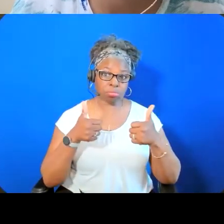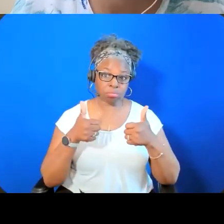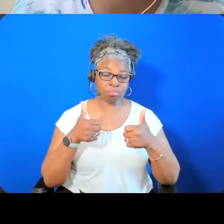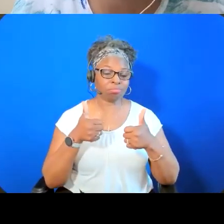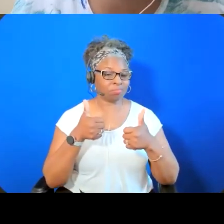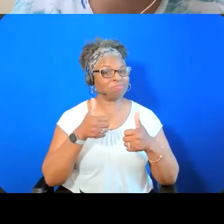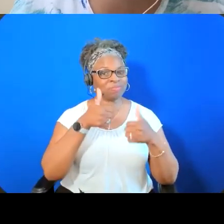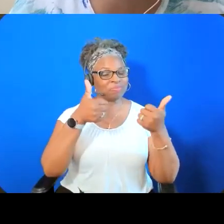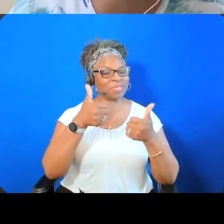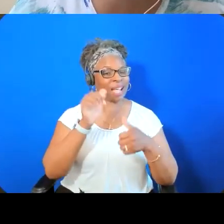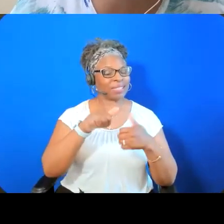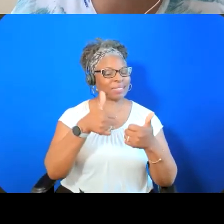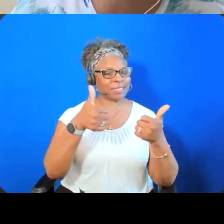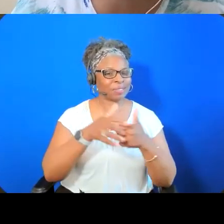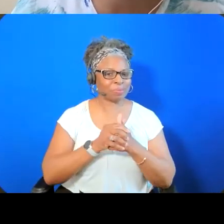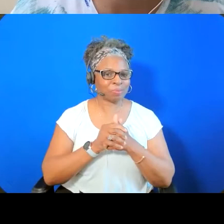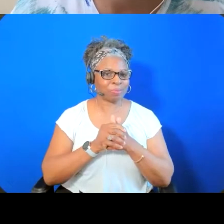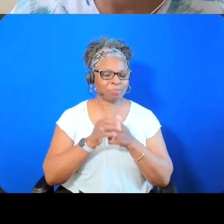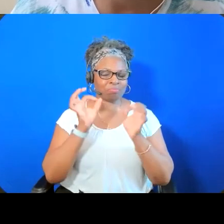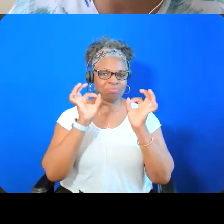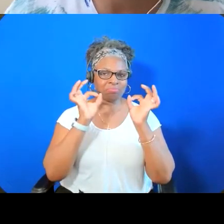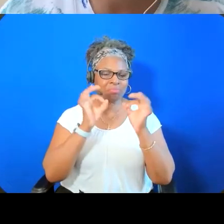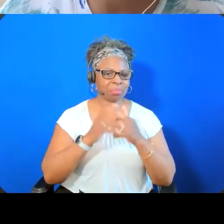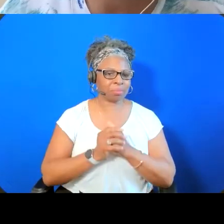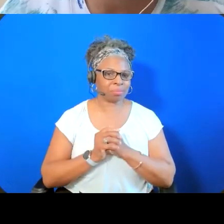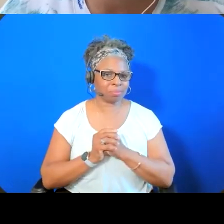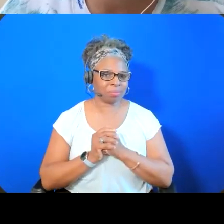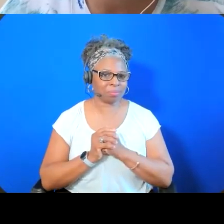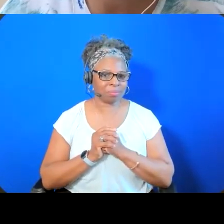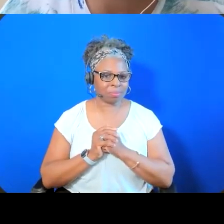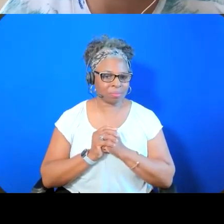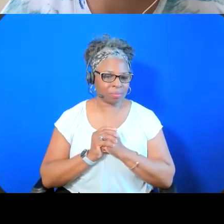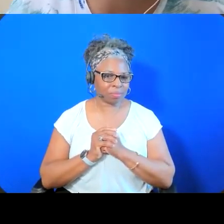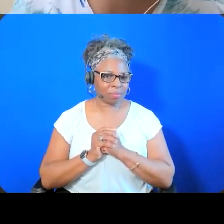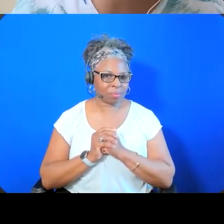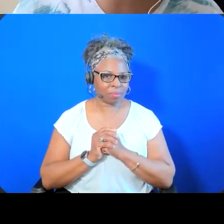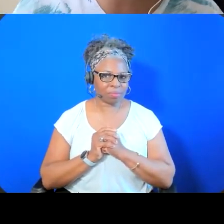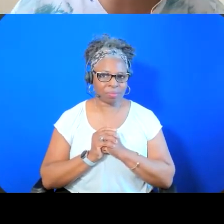Okay, perfect. I'm just going to bring all of you here so I can also see you.